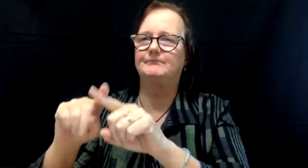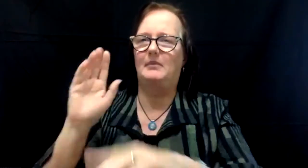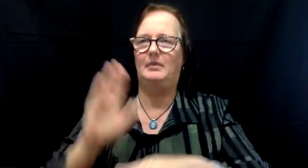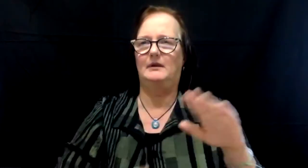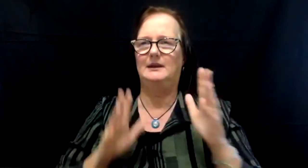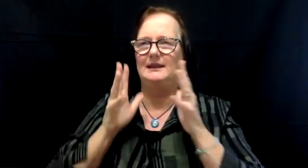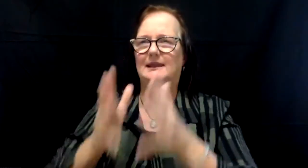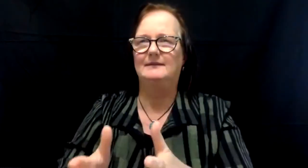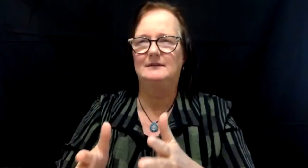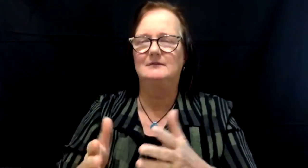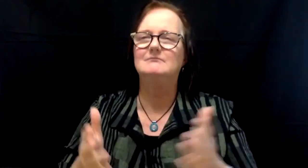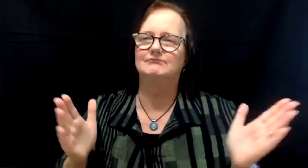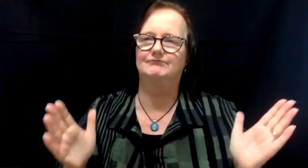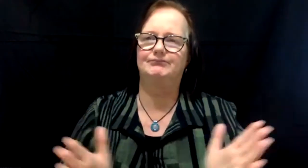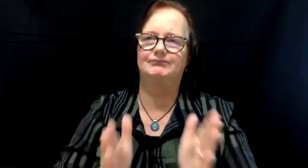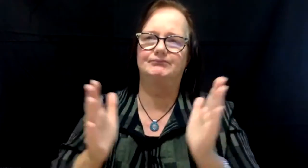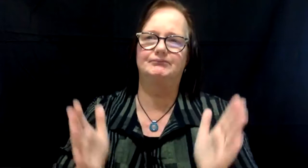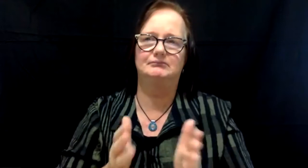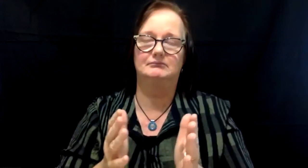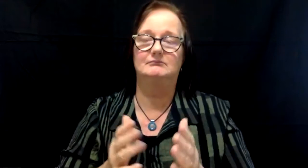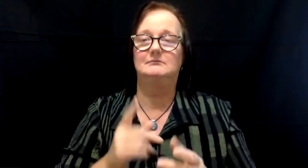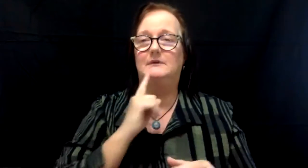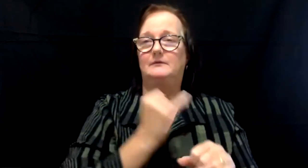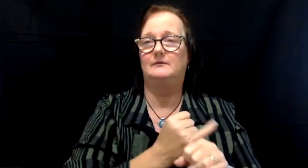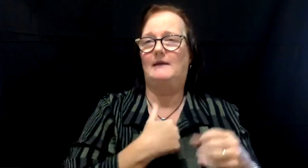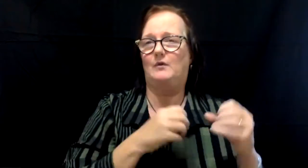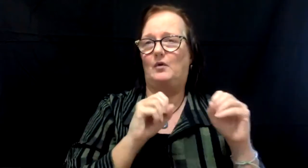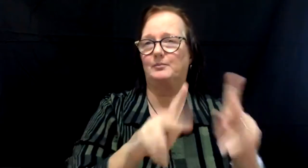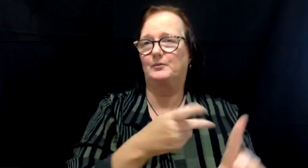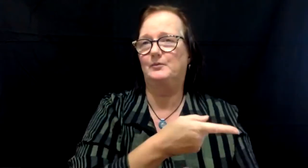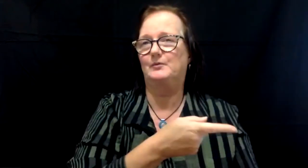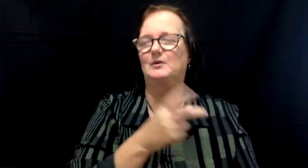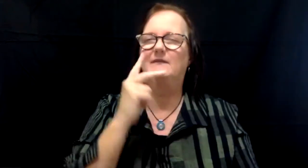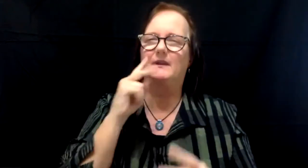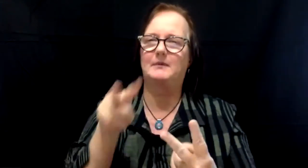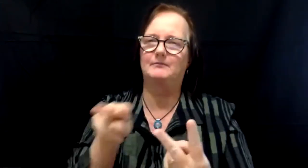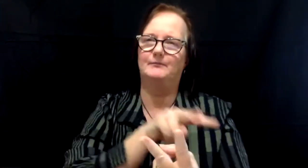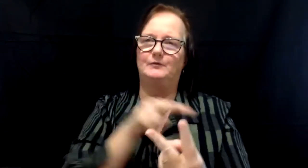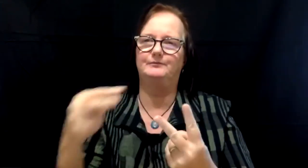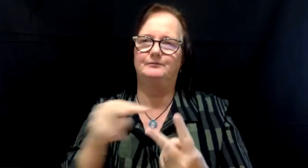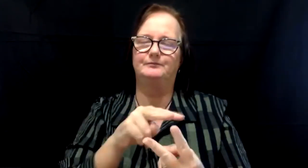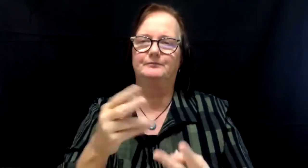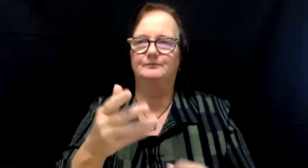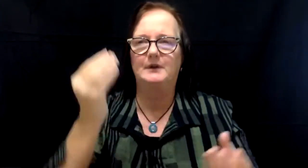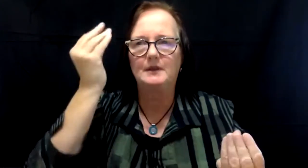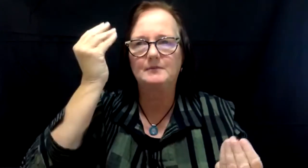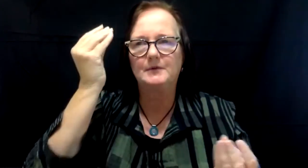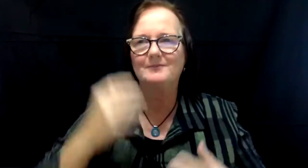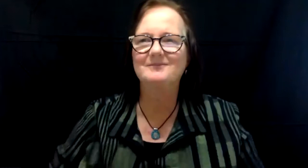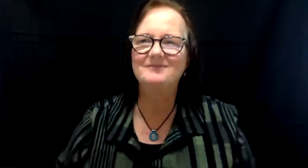Instead of leaving the child to fend for themselves, it's important to encourage social interaction in ASL. Deaf schools provide that opportunity. As you can see, there are differences in each avenue. Think about it.